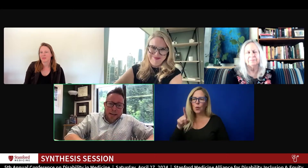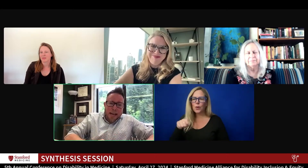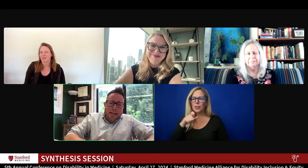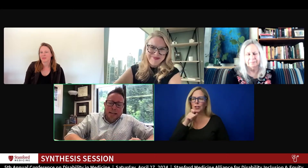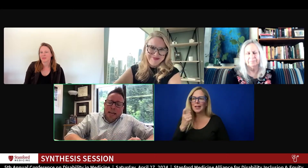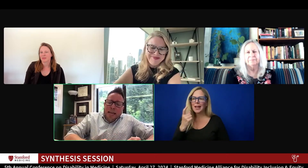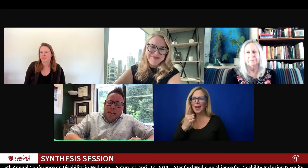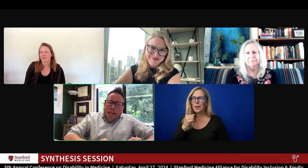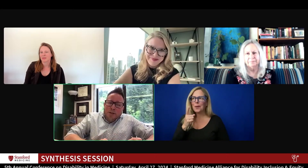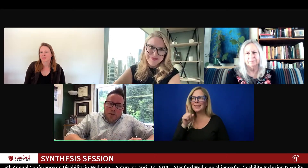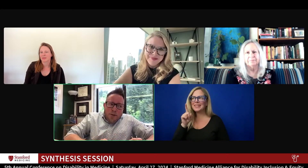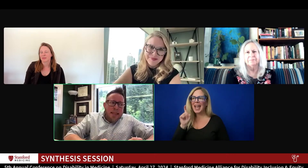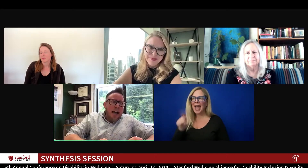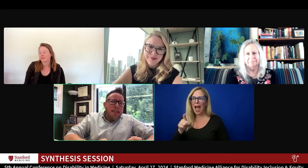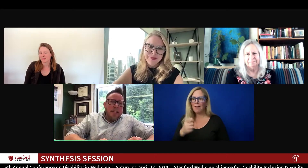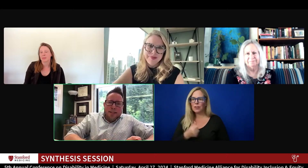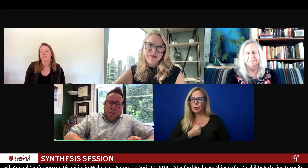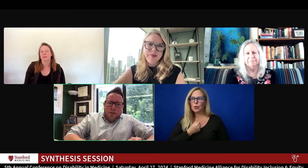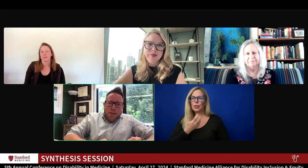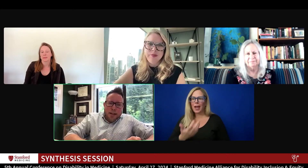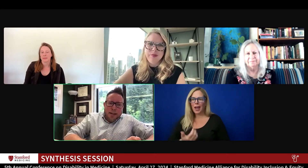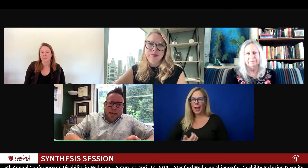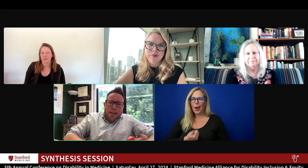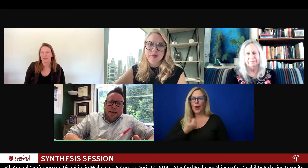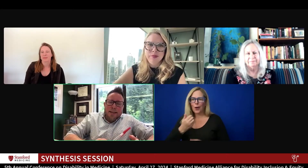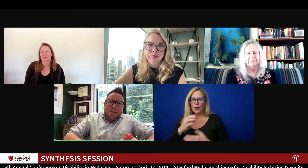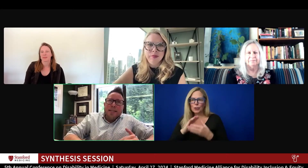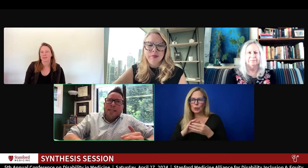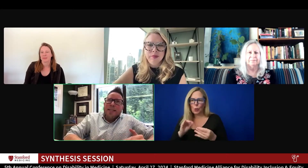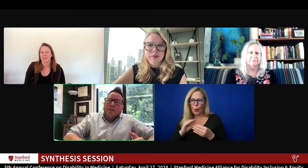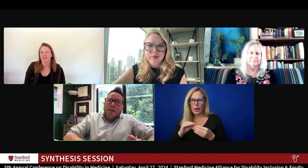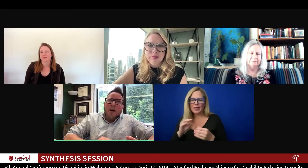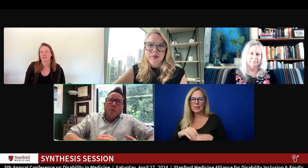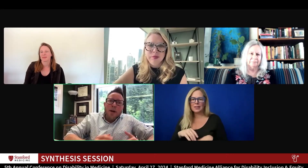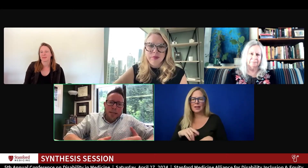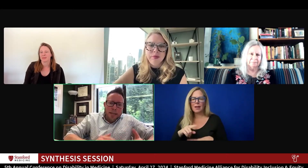right? And in doing that, the institution, I think we need to figure out ways that